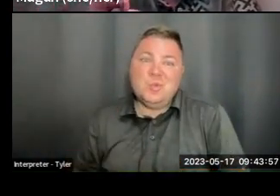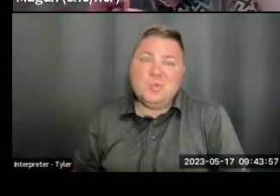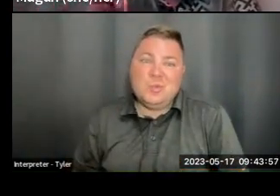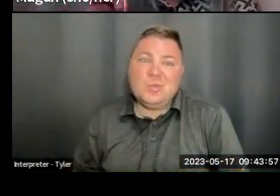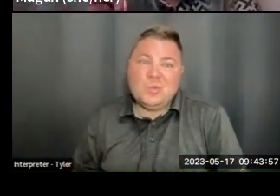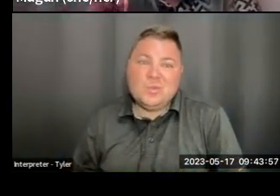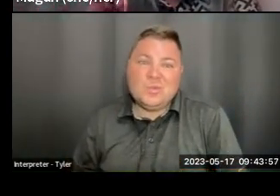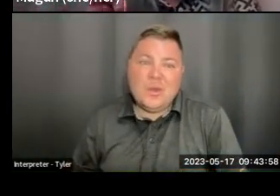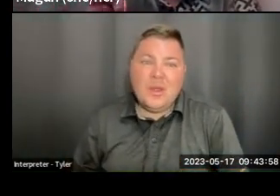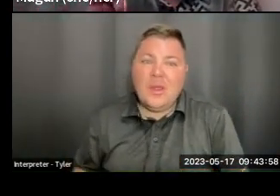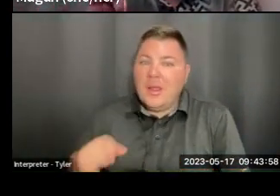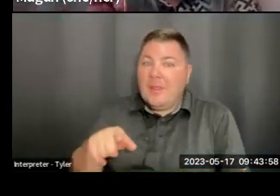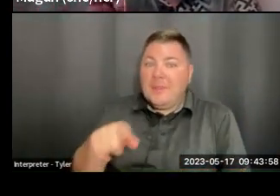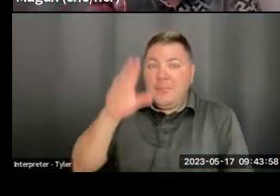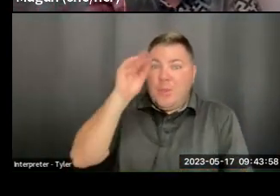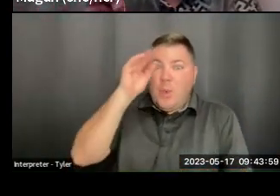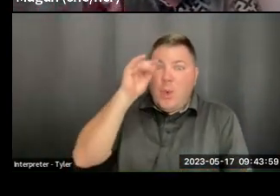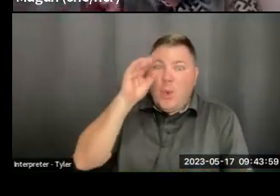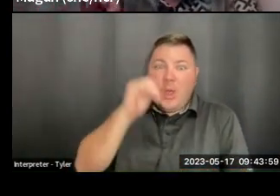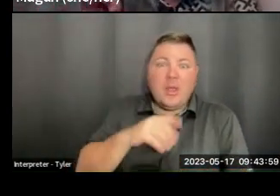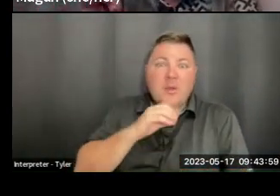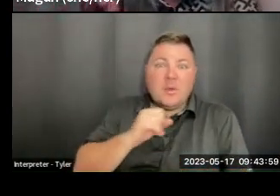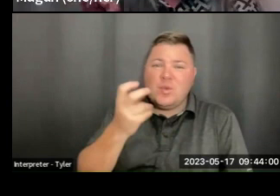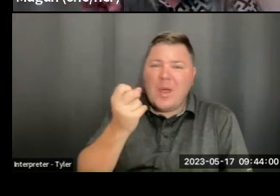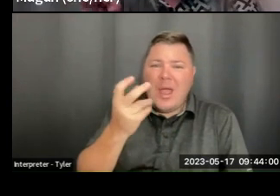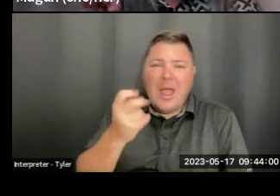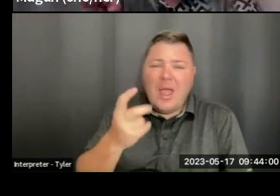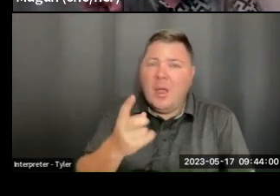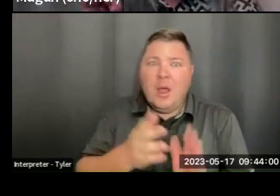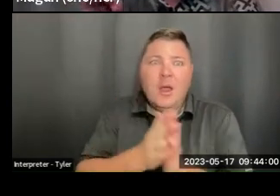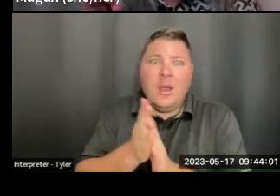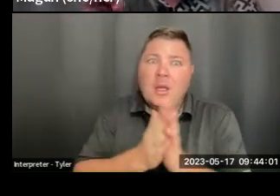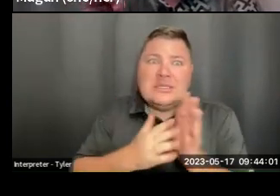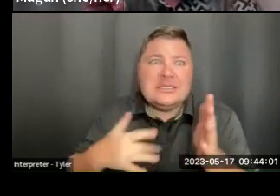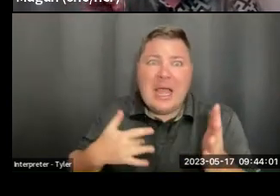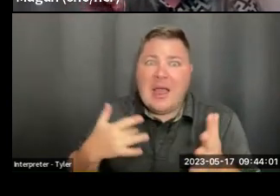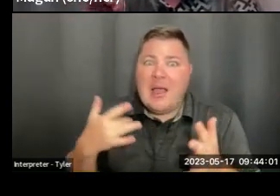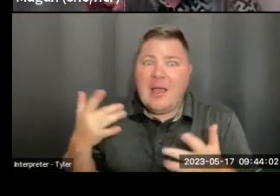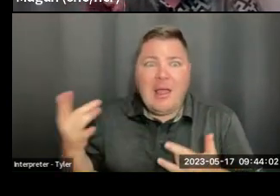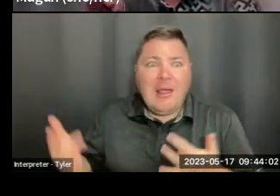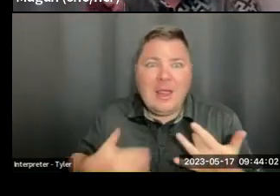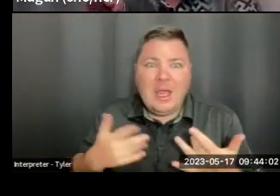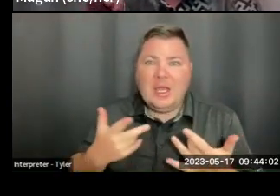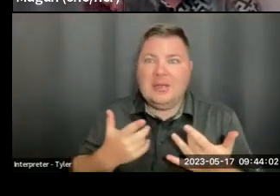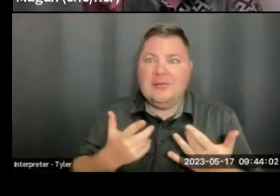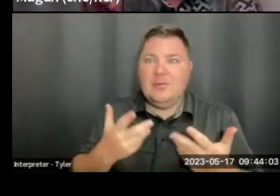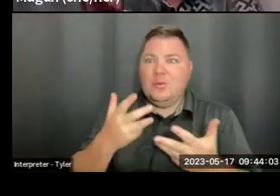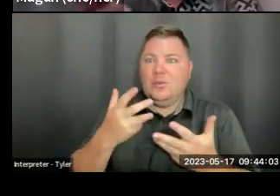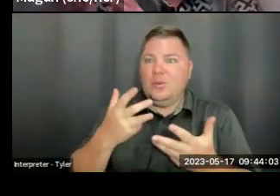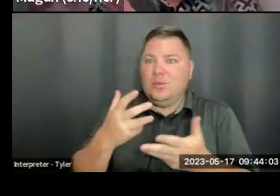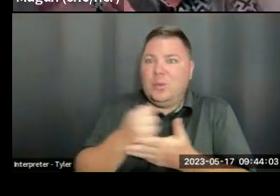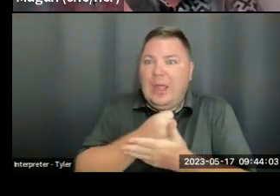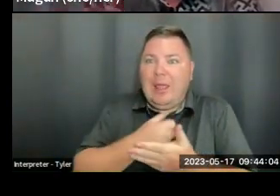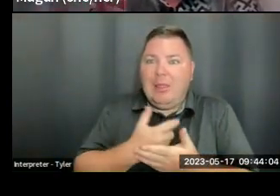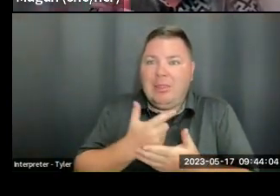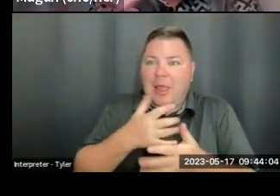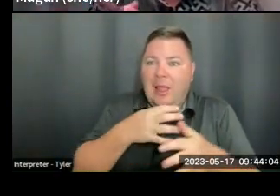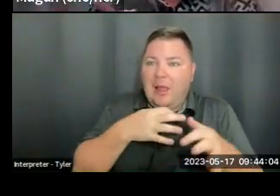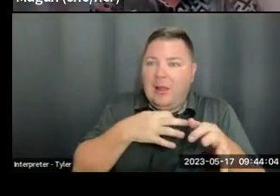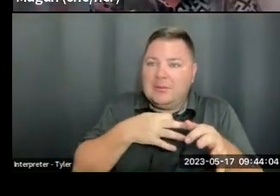ushers or ten ushers or 30 ushers can figure it out because this 12-year-old